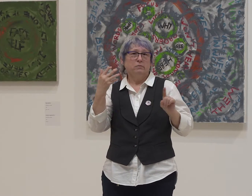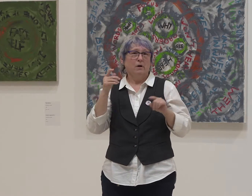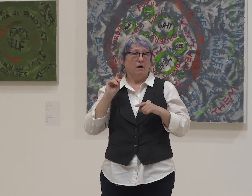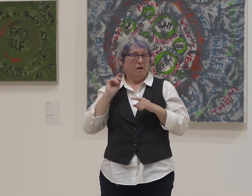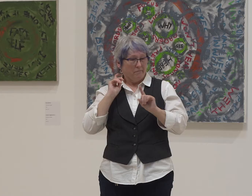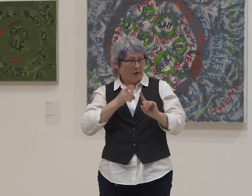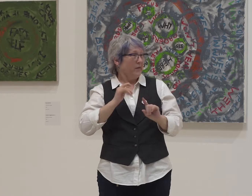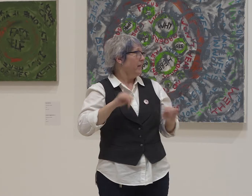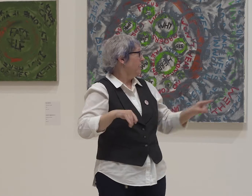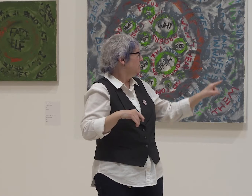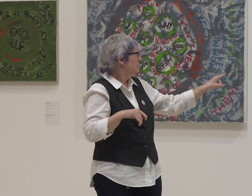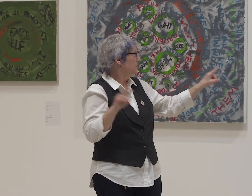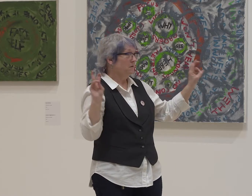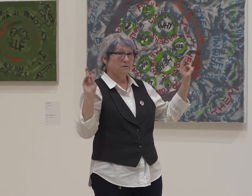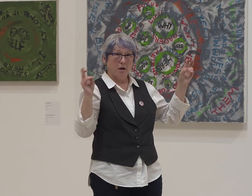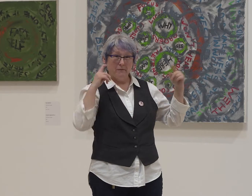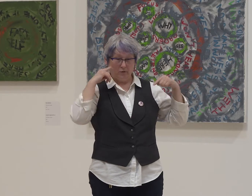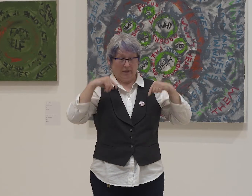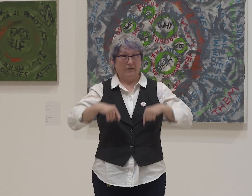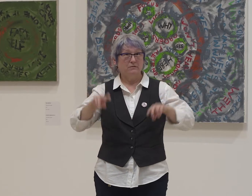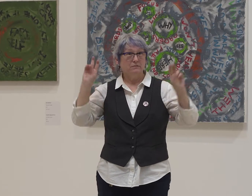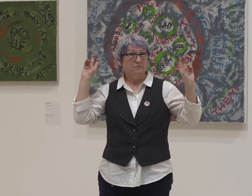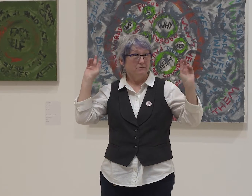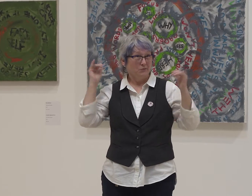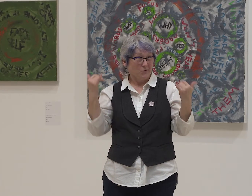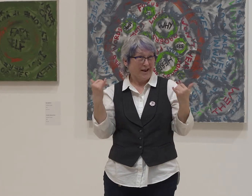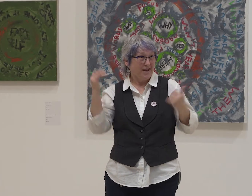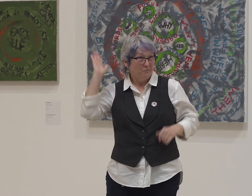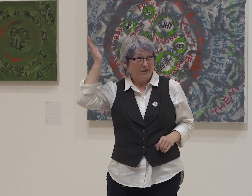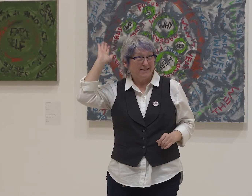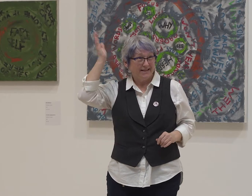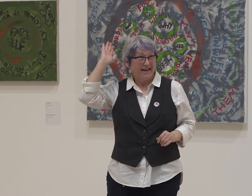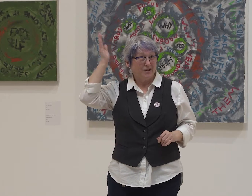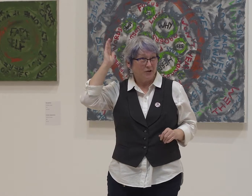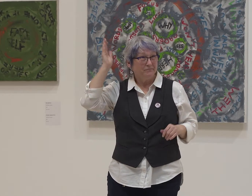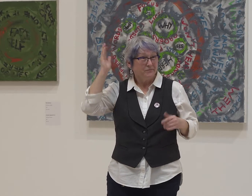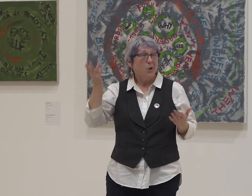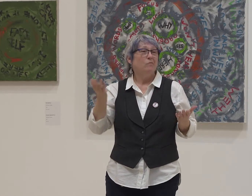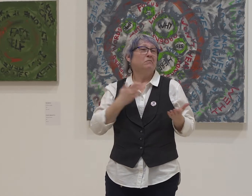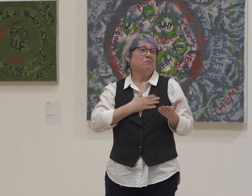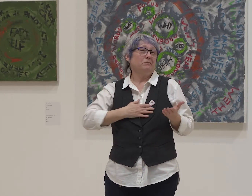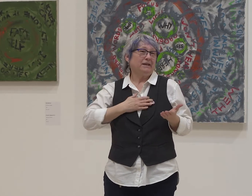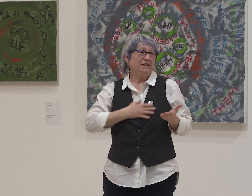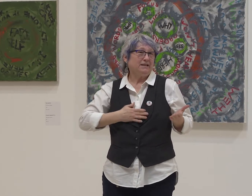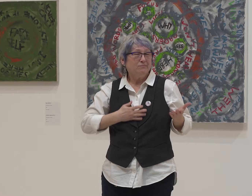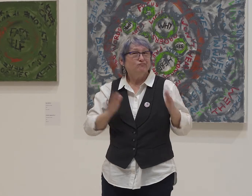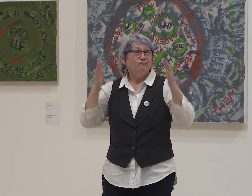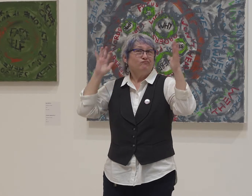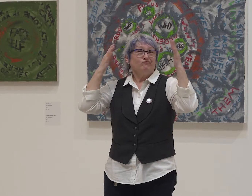and then he'll expand upon the Deaf centered interpreting, the topic for our ASL Lecture Series today.